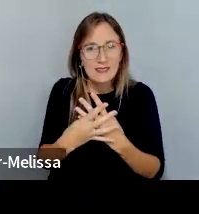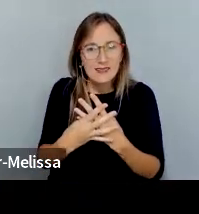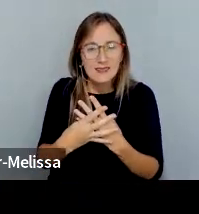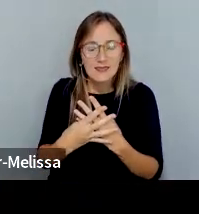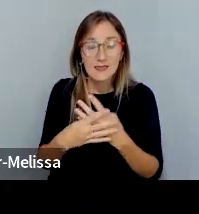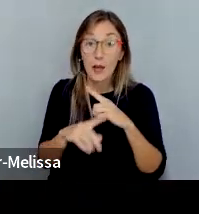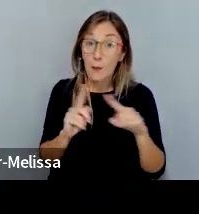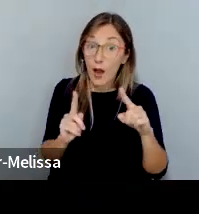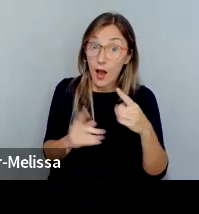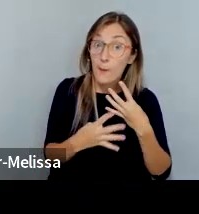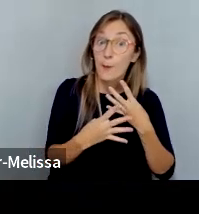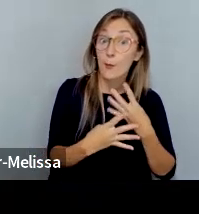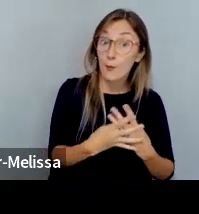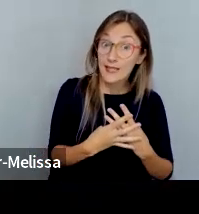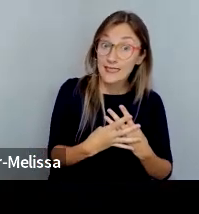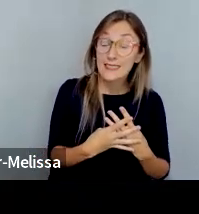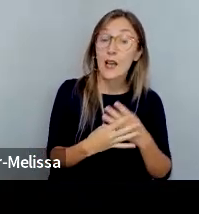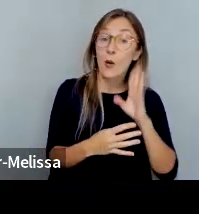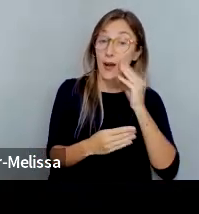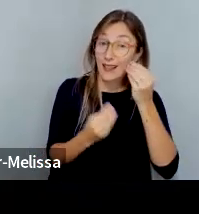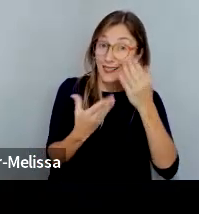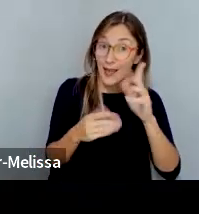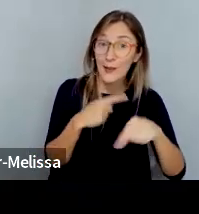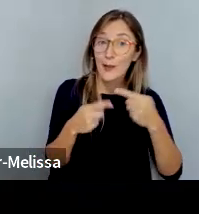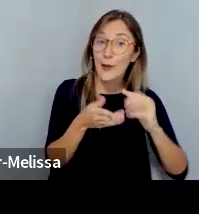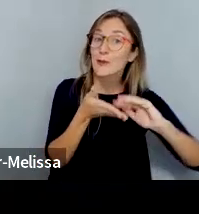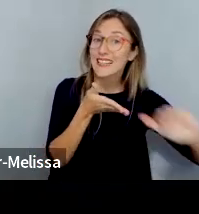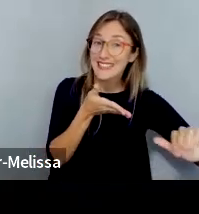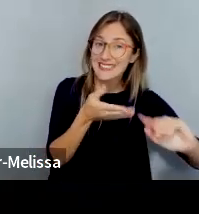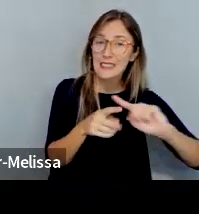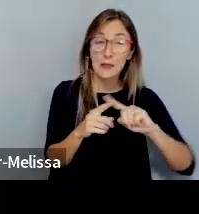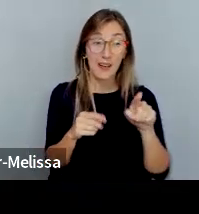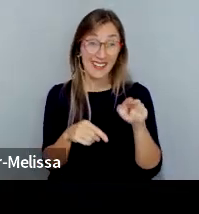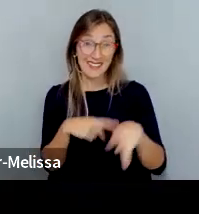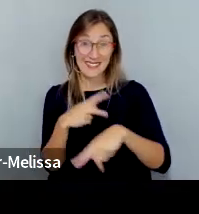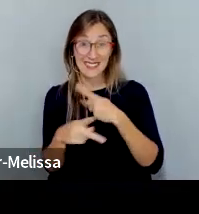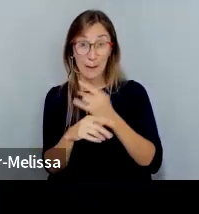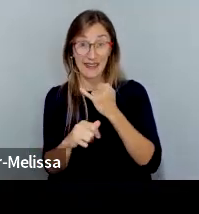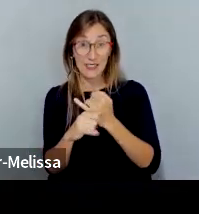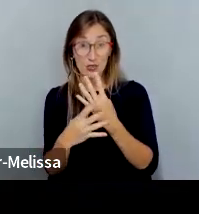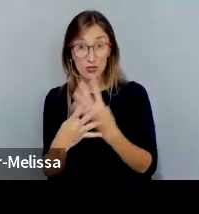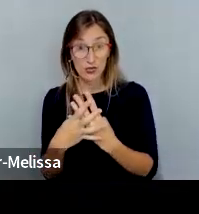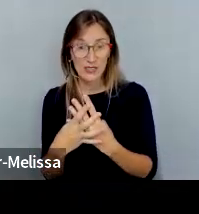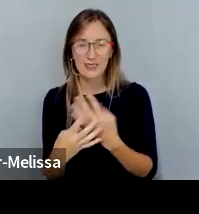Like most institutions, it was an affordable place and -- it's